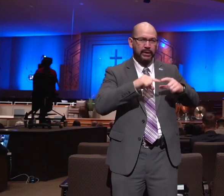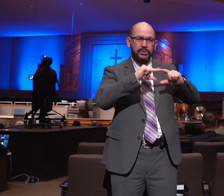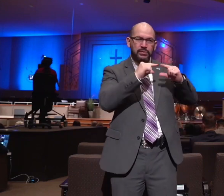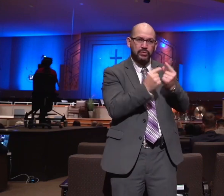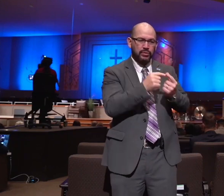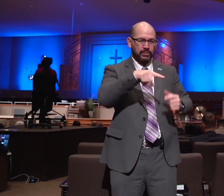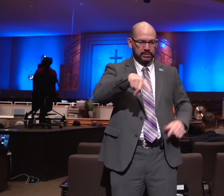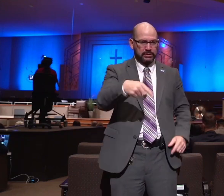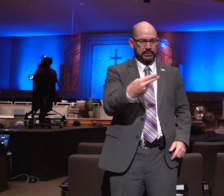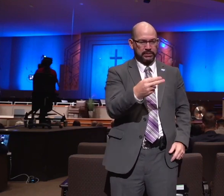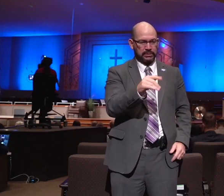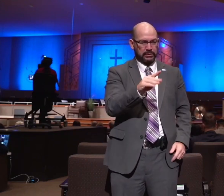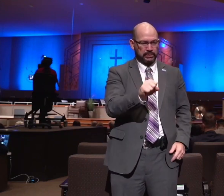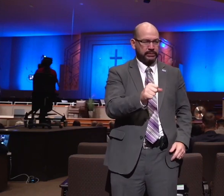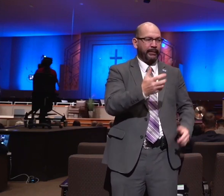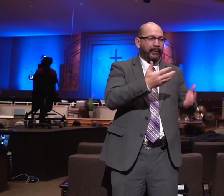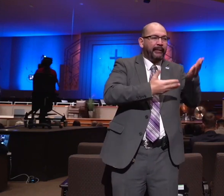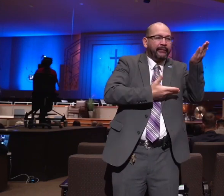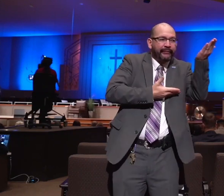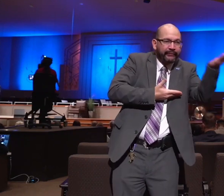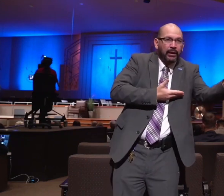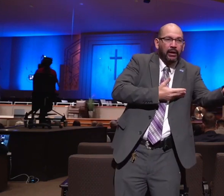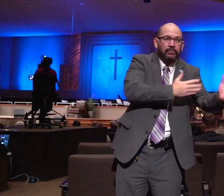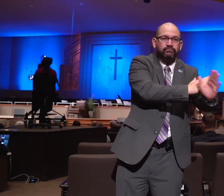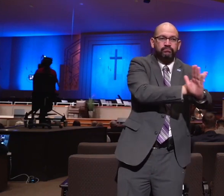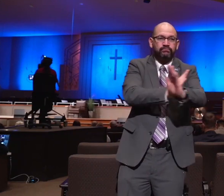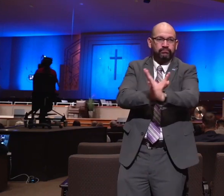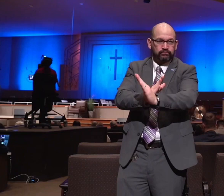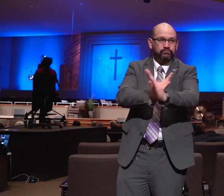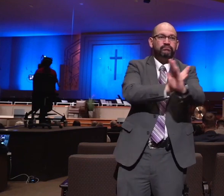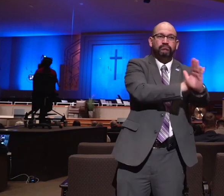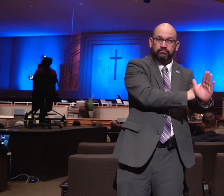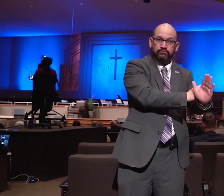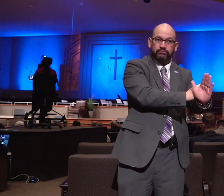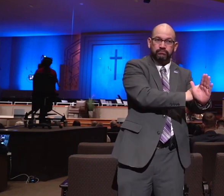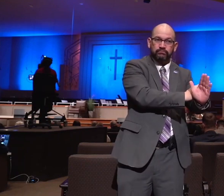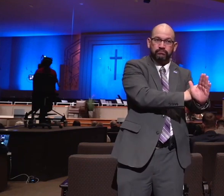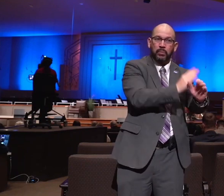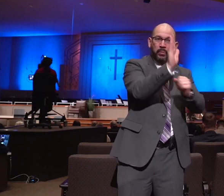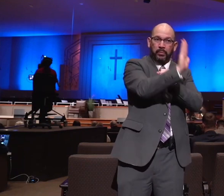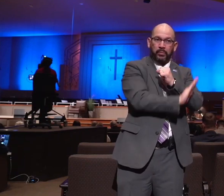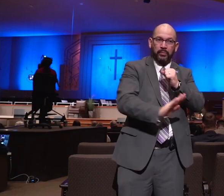of the Philistines